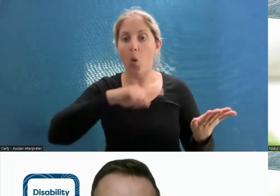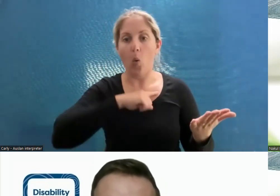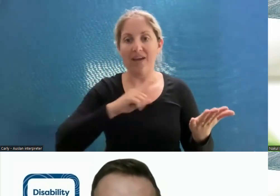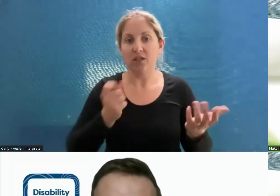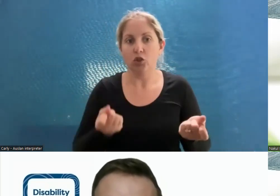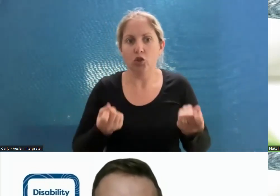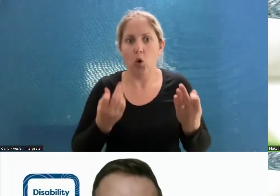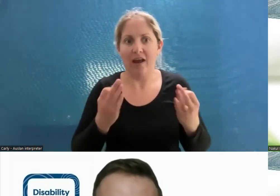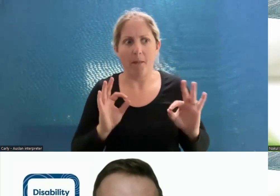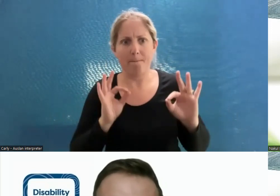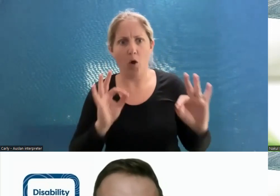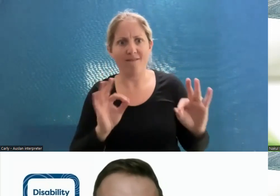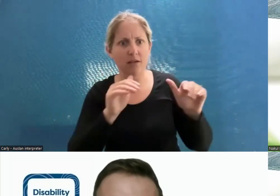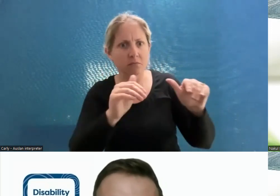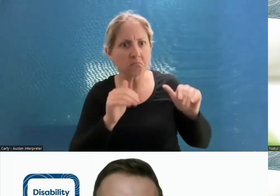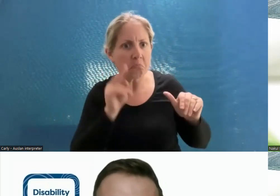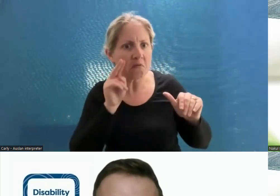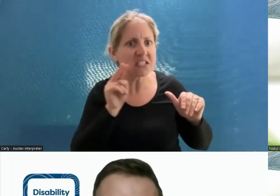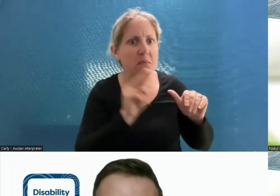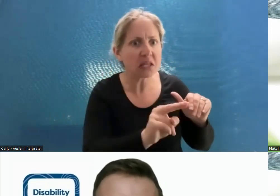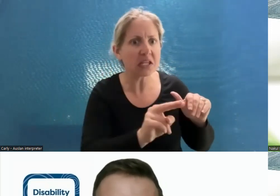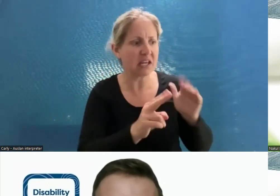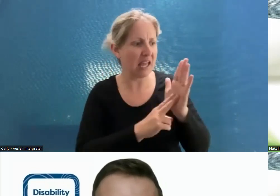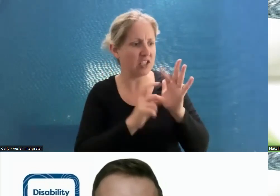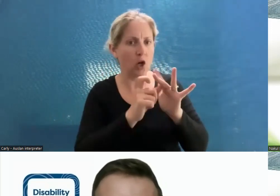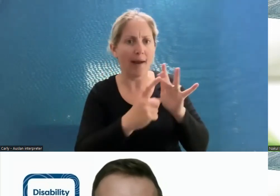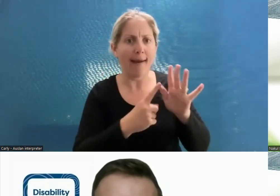perfect visibility on the agency’s decision-making processes.